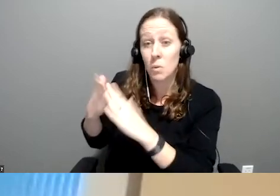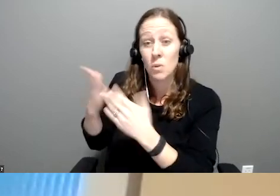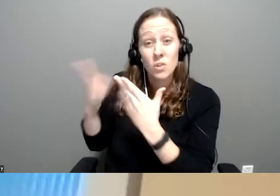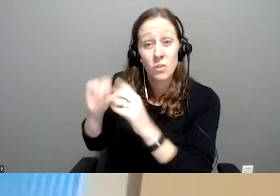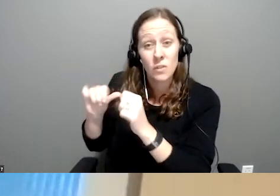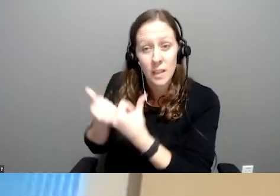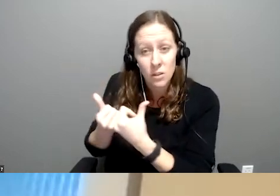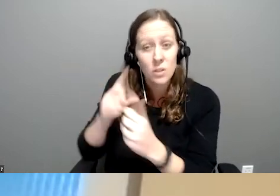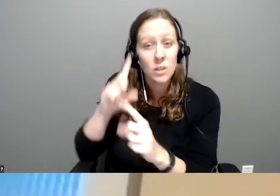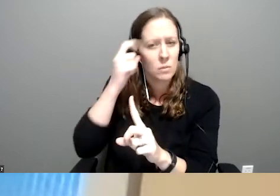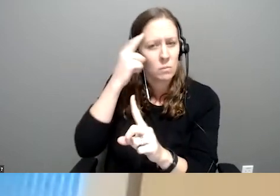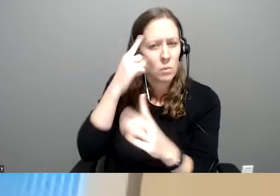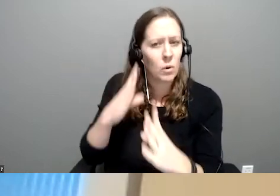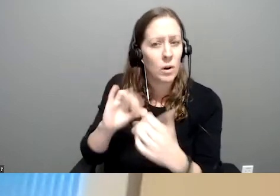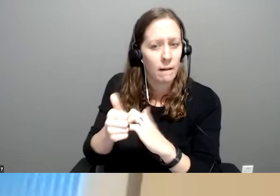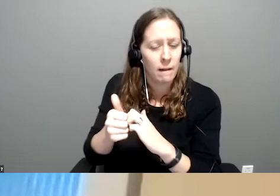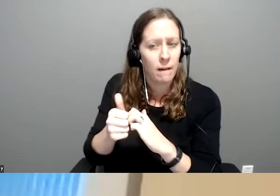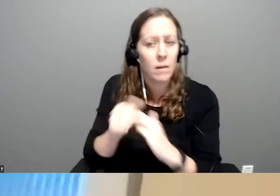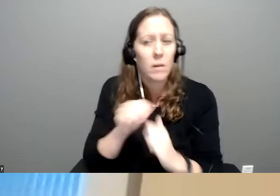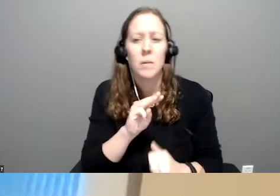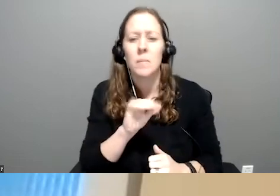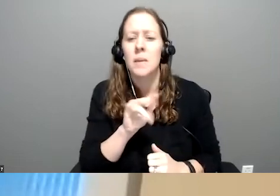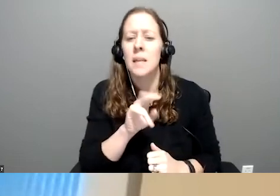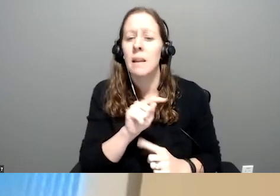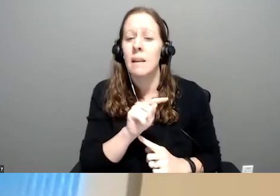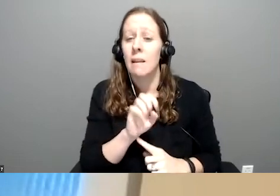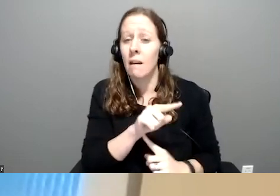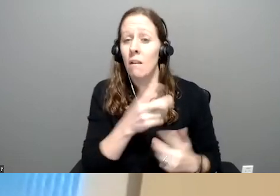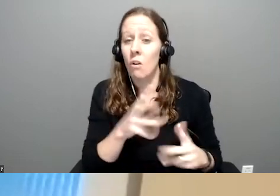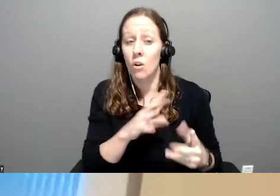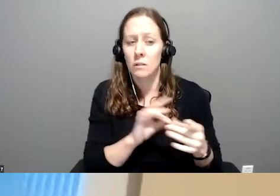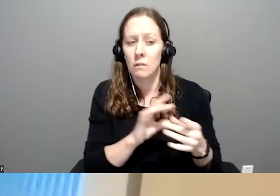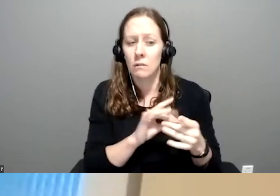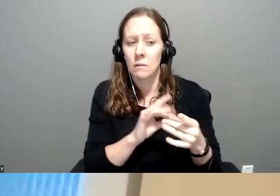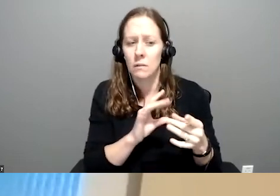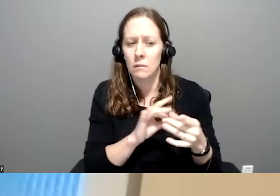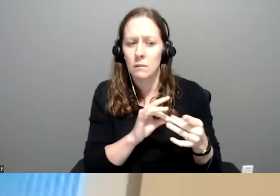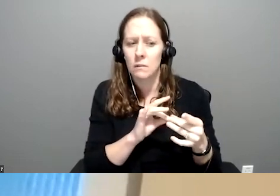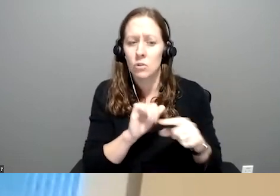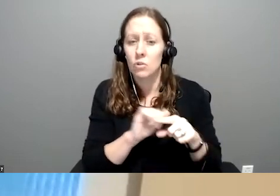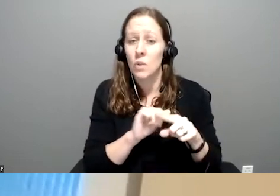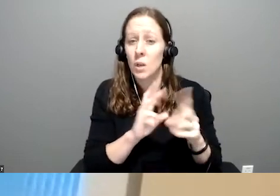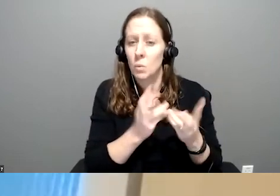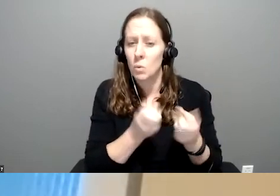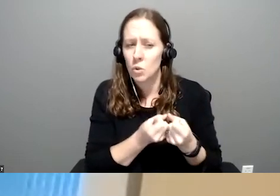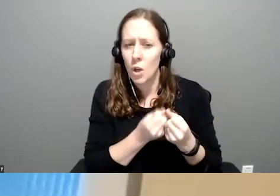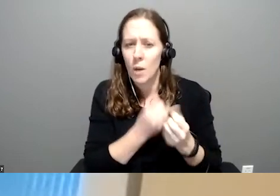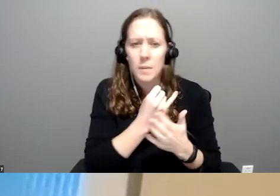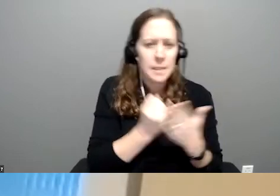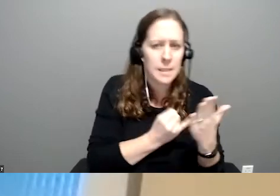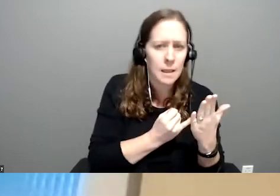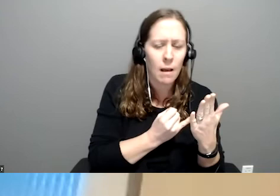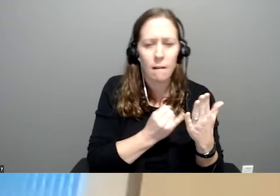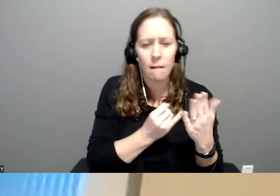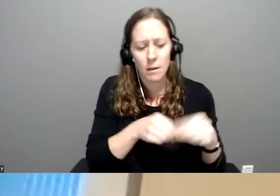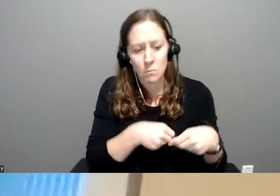As Minette had discussed, she talked about the design and the delivery of the training workshop. I just want to walk you through